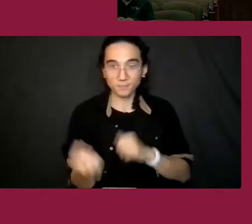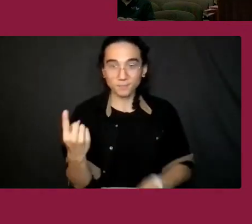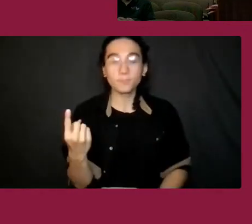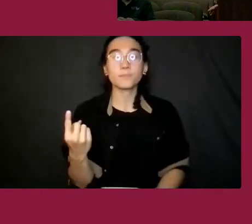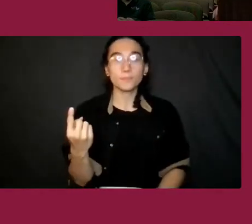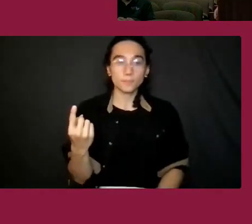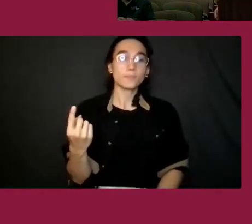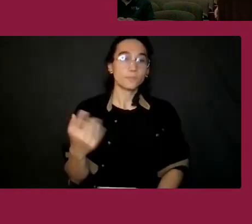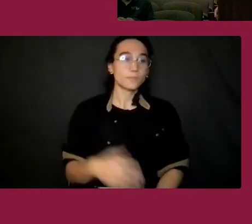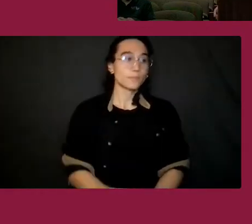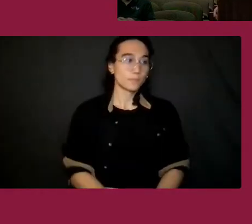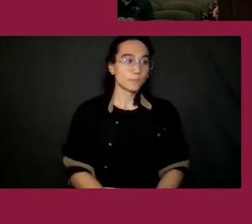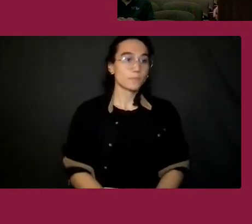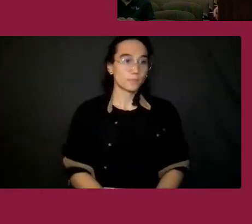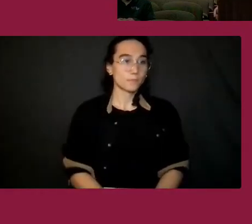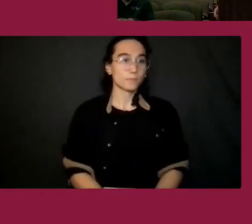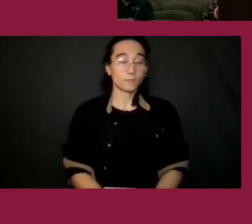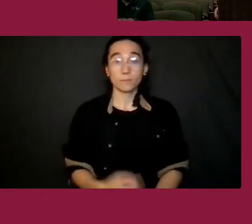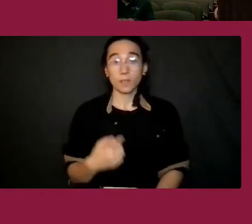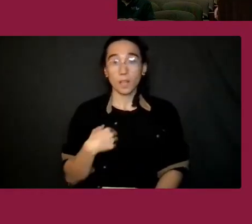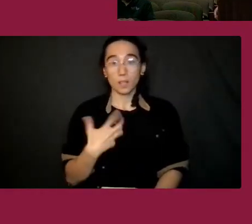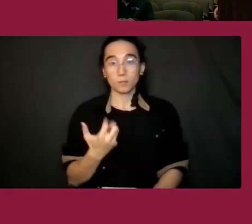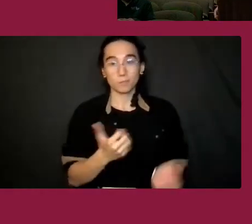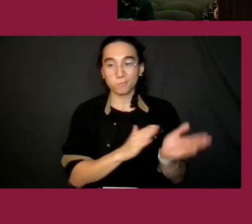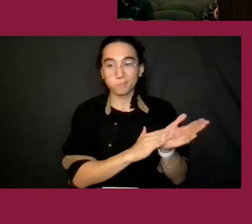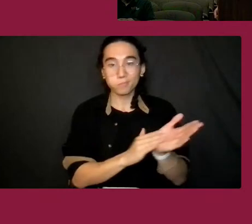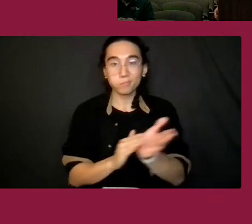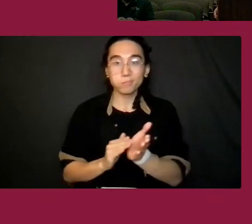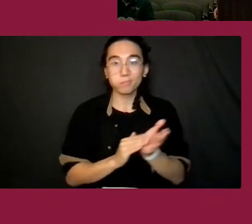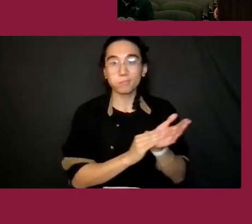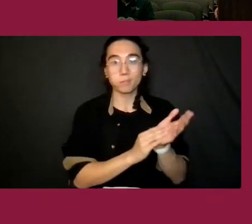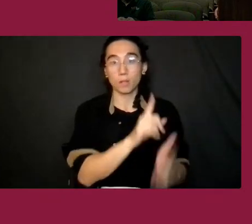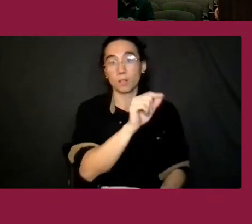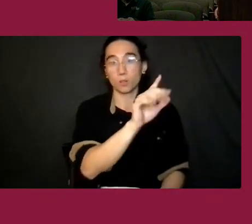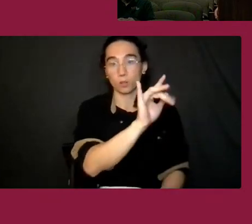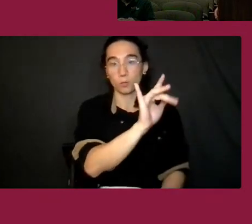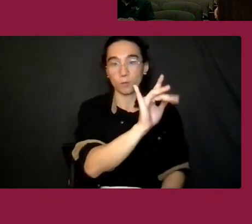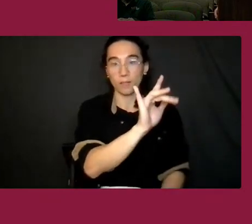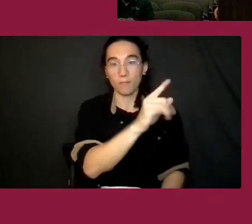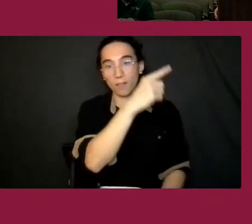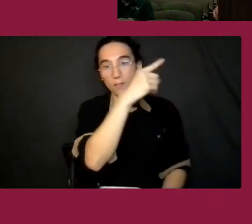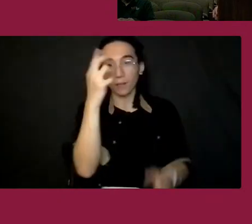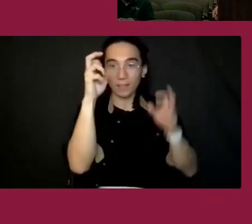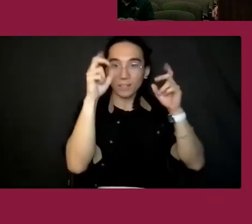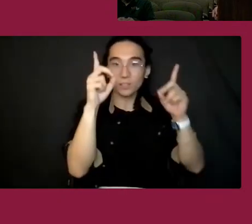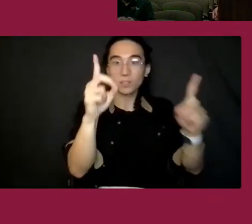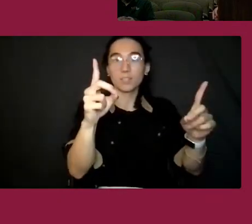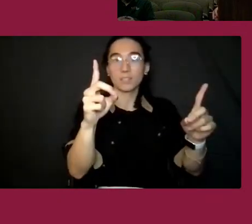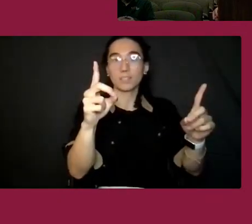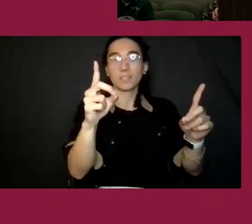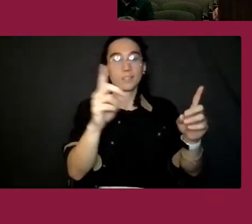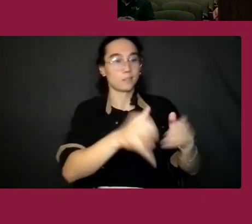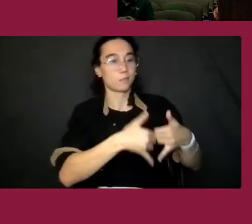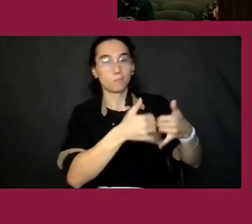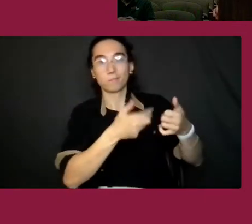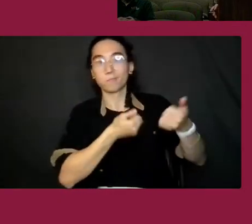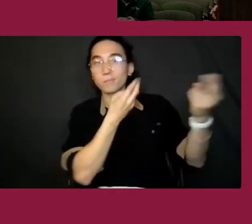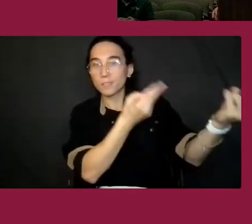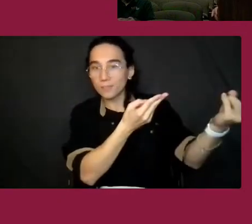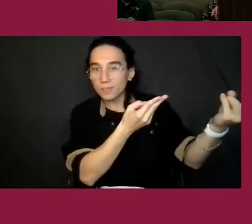Um, I want to start by congratulating all of the 2025 Black Educator Excellence Award nominees. I have had the distinct pleasure of working with each and